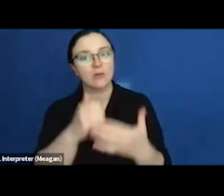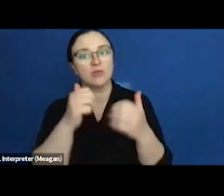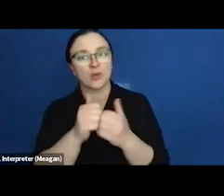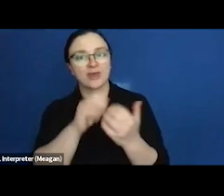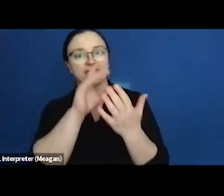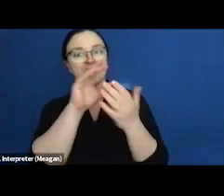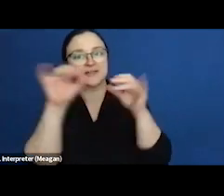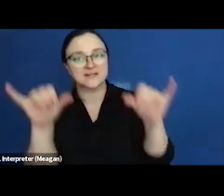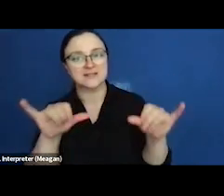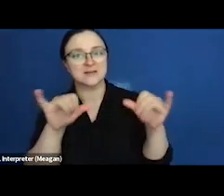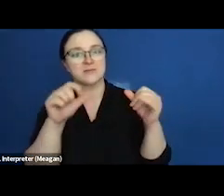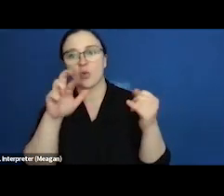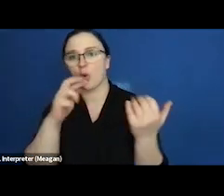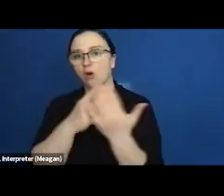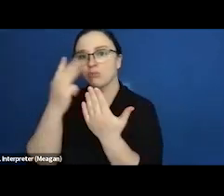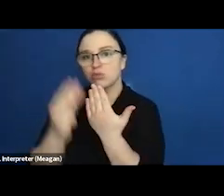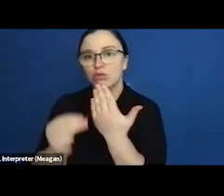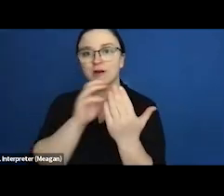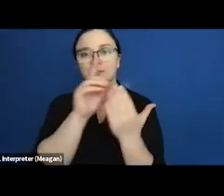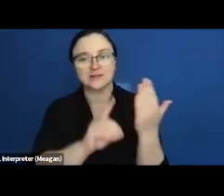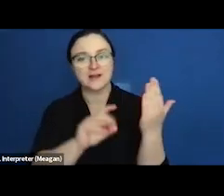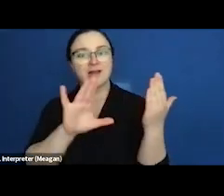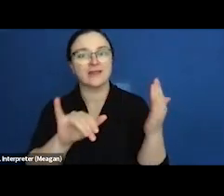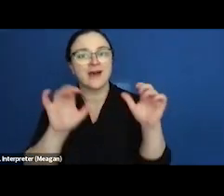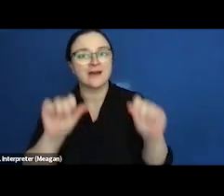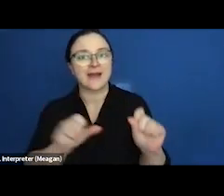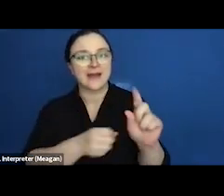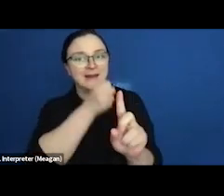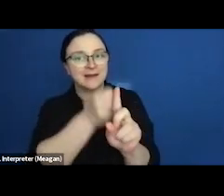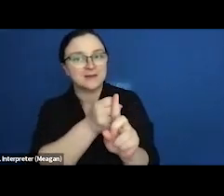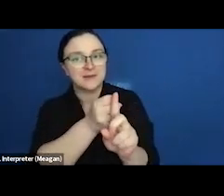program design that may impact your service delivery,